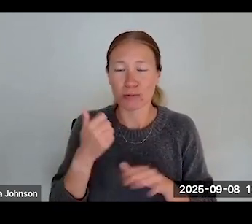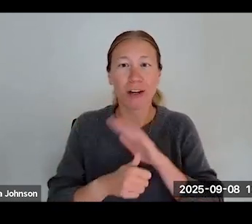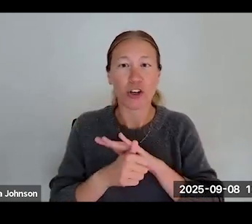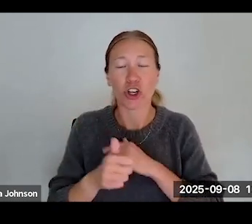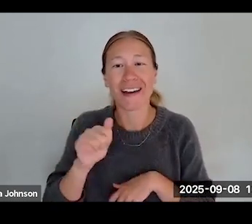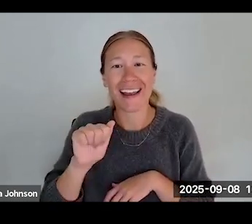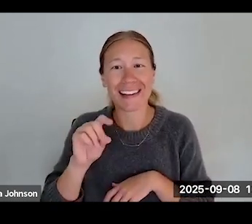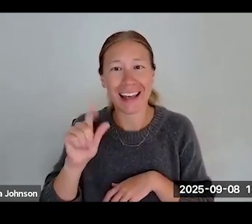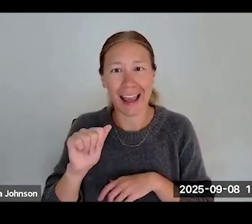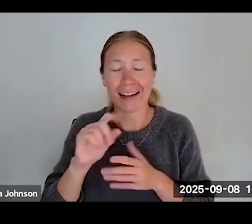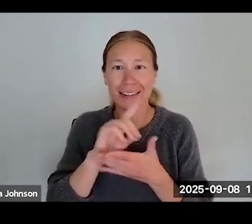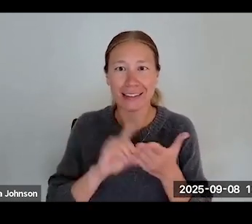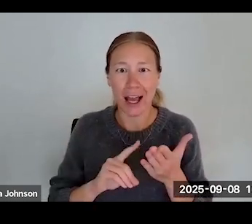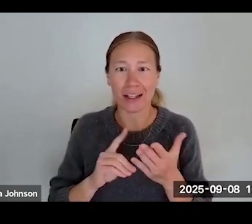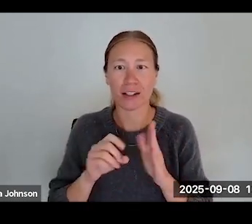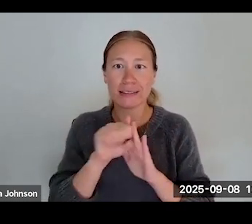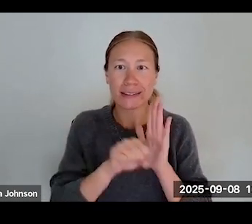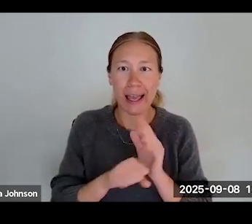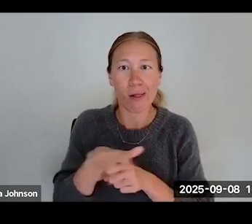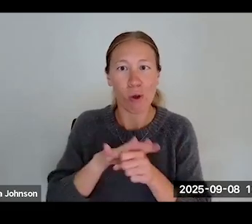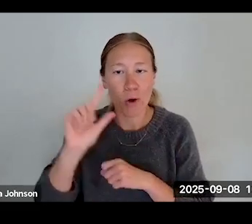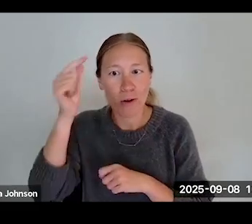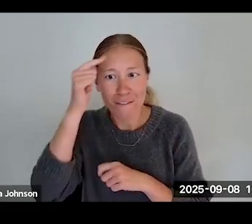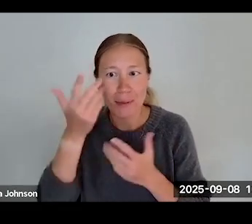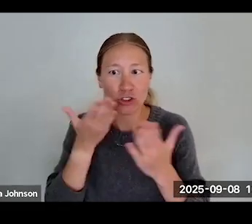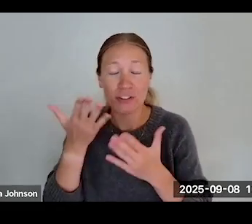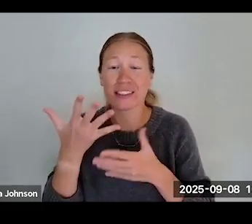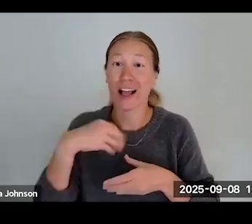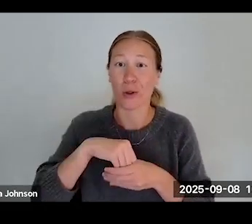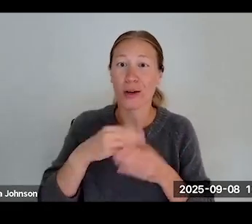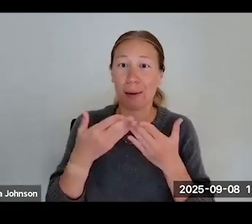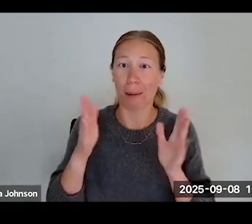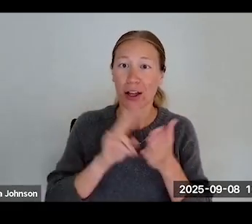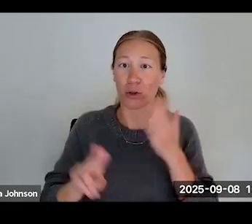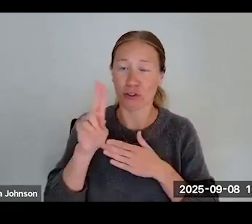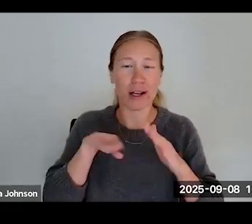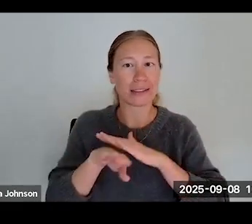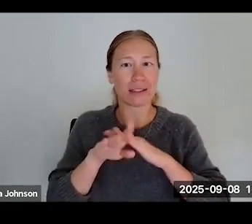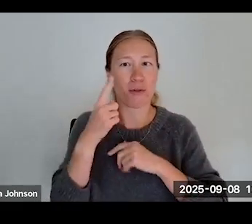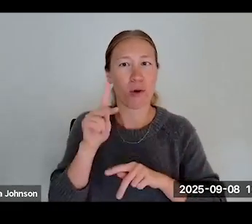and local government services, including public universities, are accessible to people with disabilities.